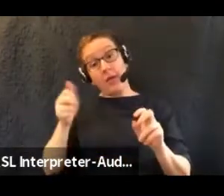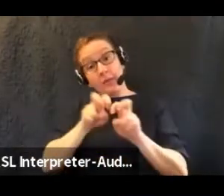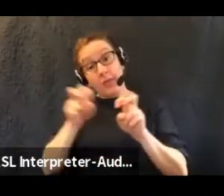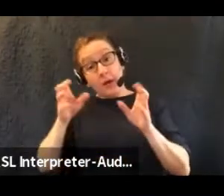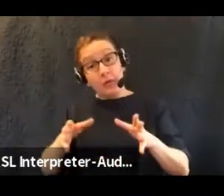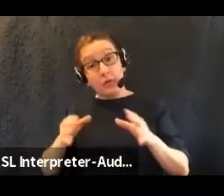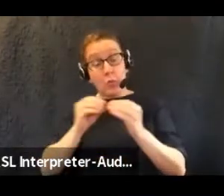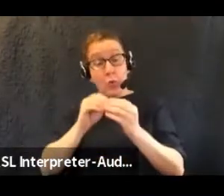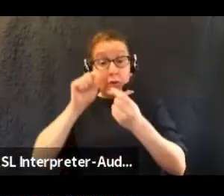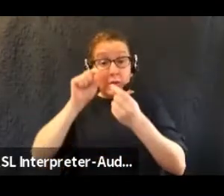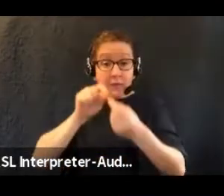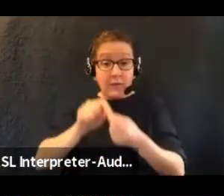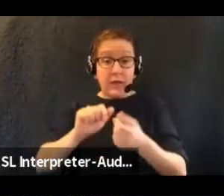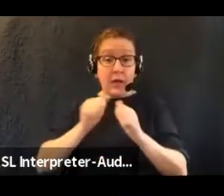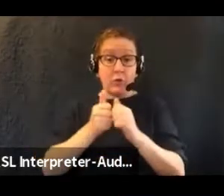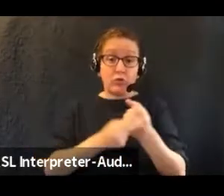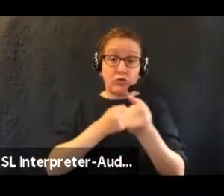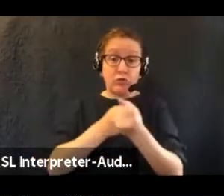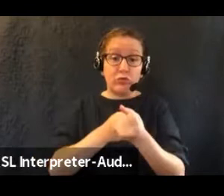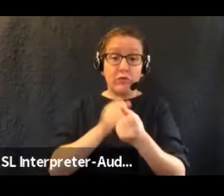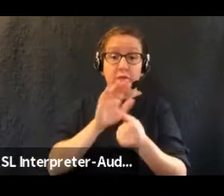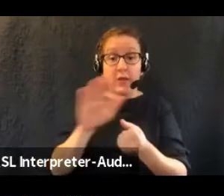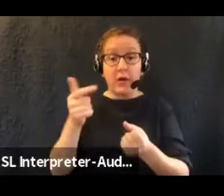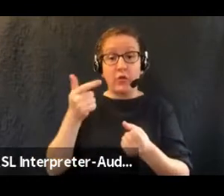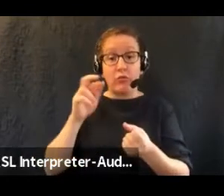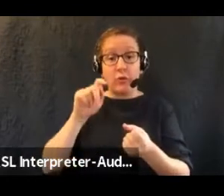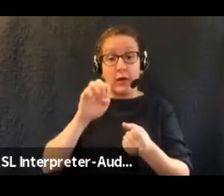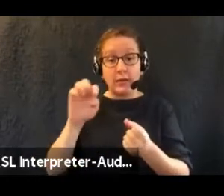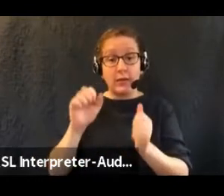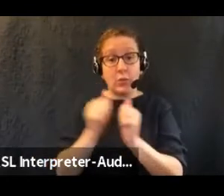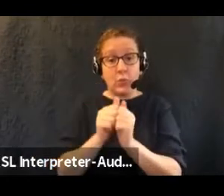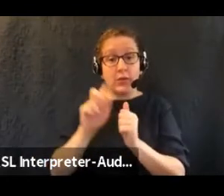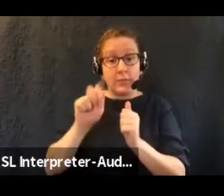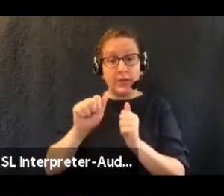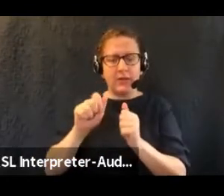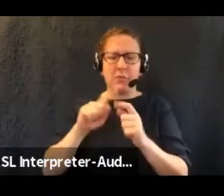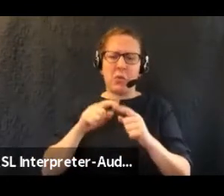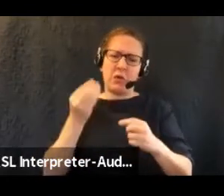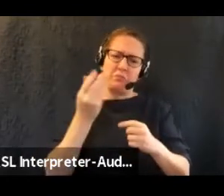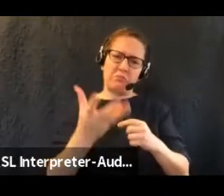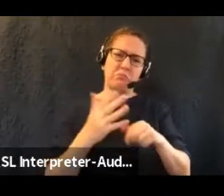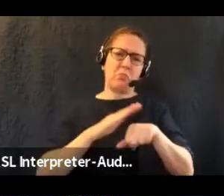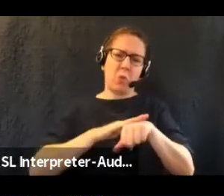their grantees with disabilities, but I wanted to give you an overview and bigger picture